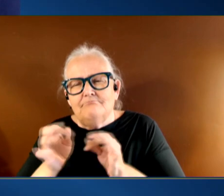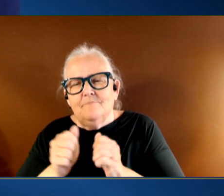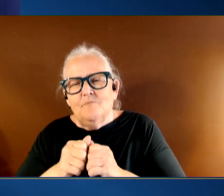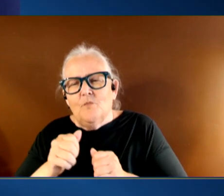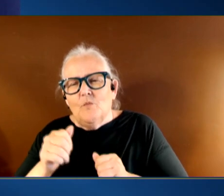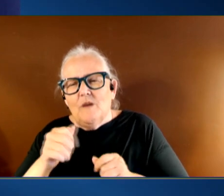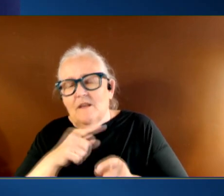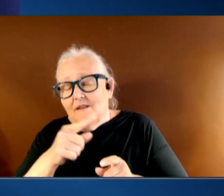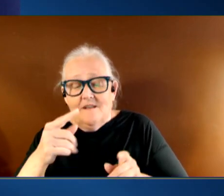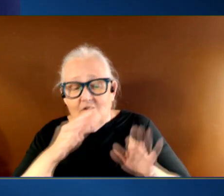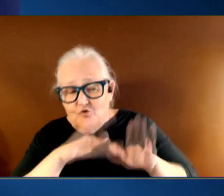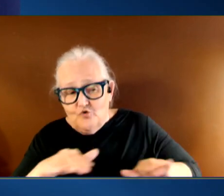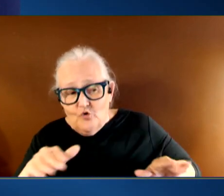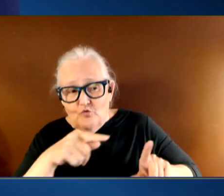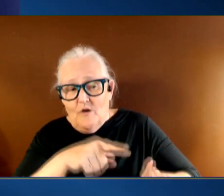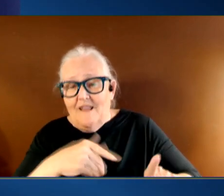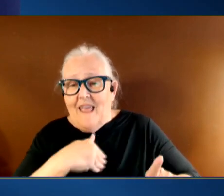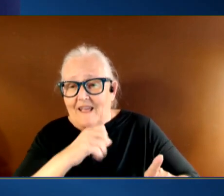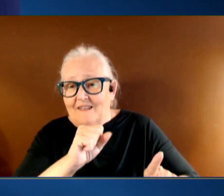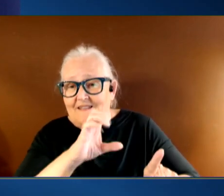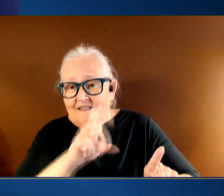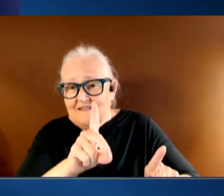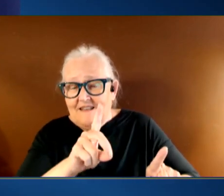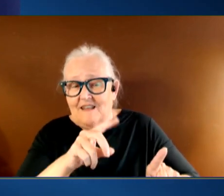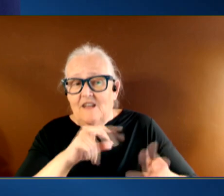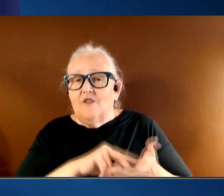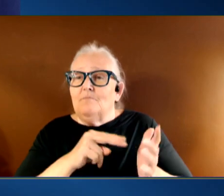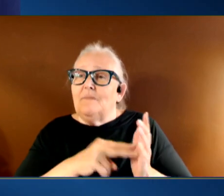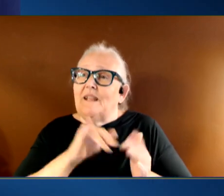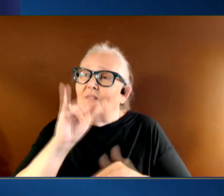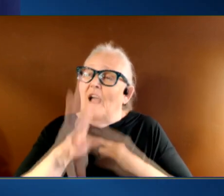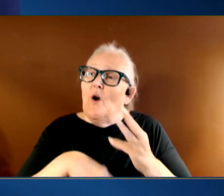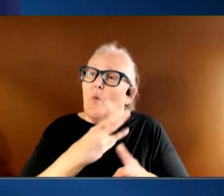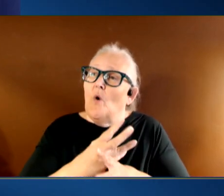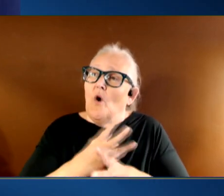you're describing a world without our children. And that's a world without air." And so, we never